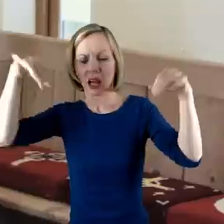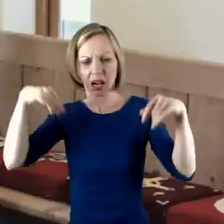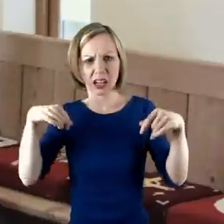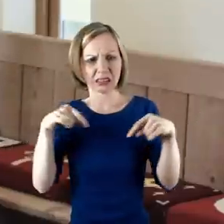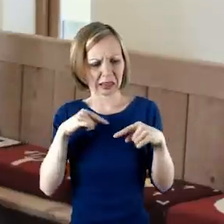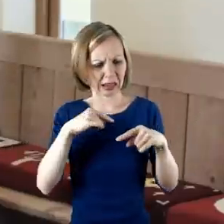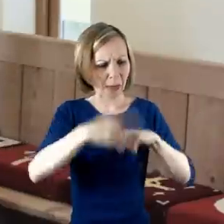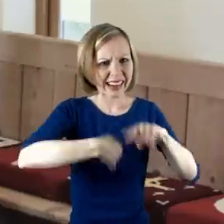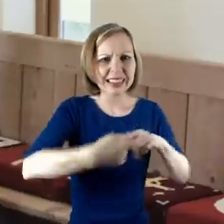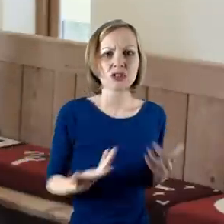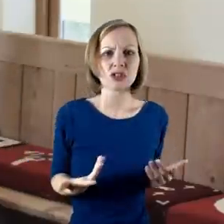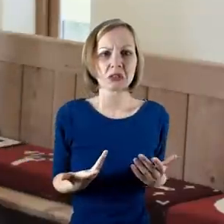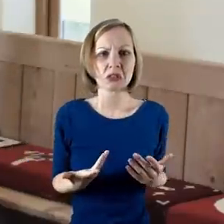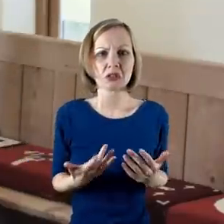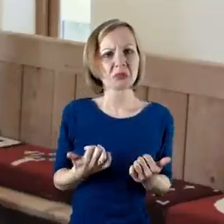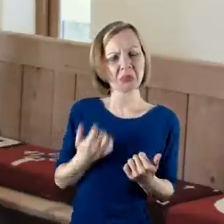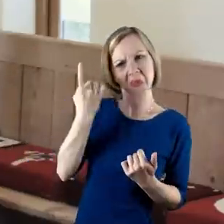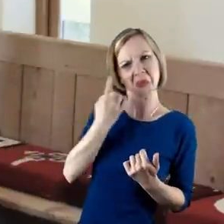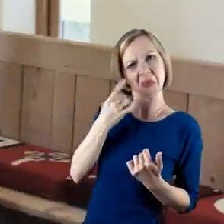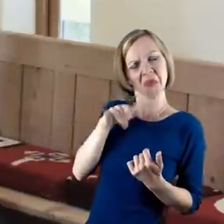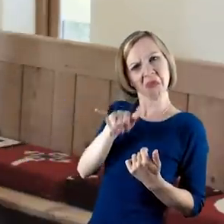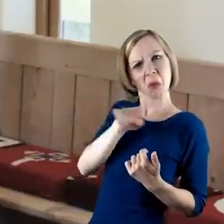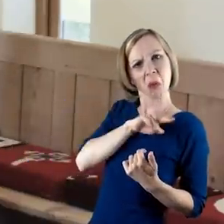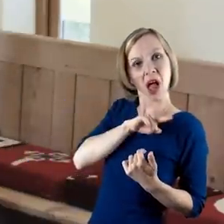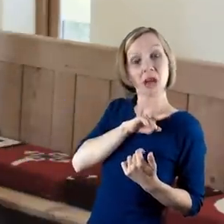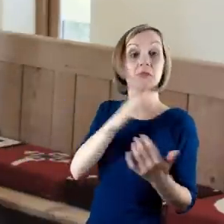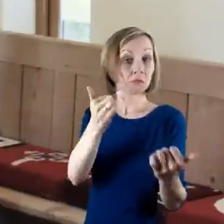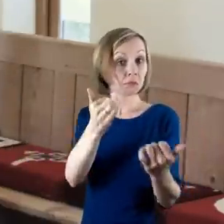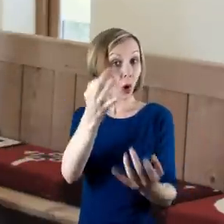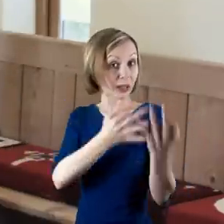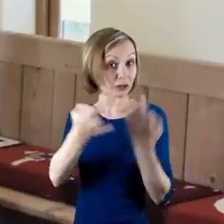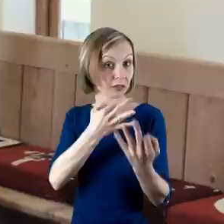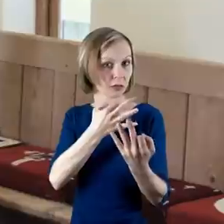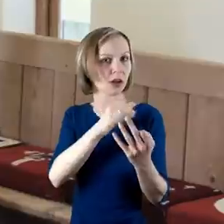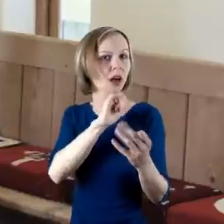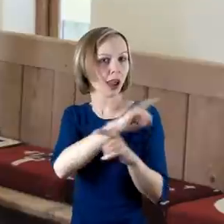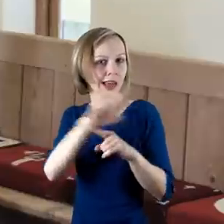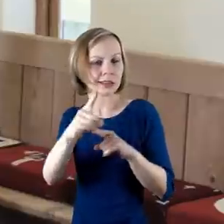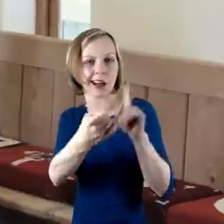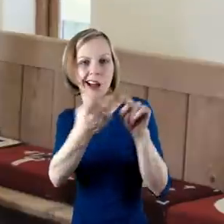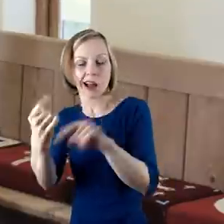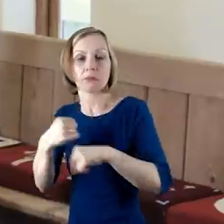One of the greatest joys of my life has been to make friends with people of all different faiths.